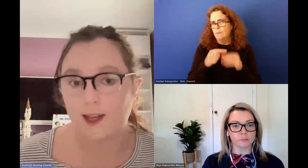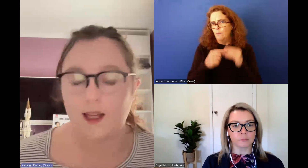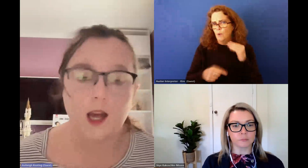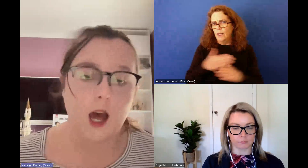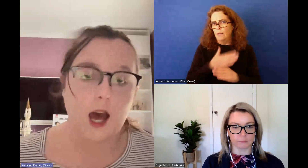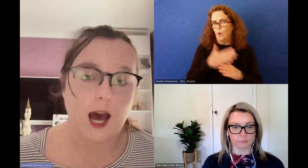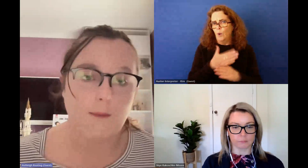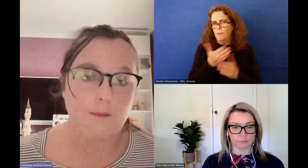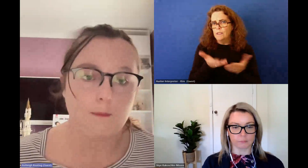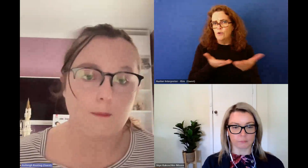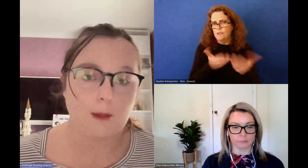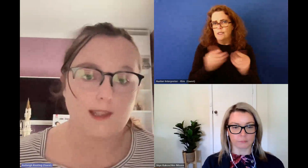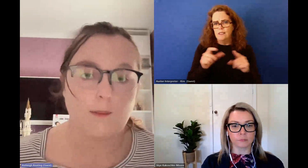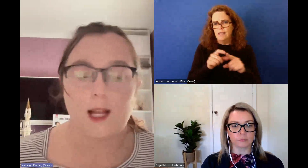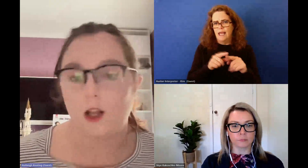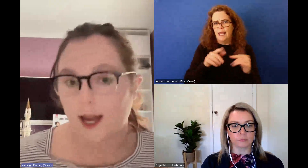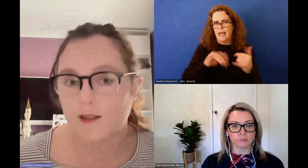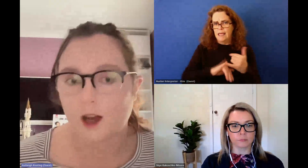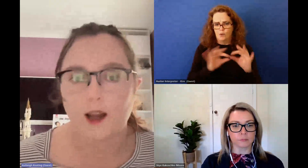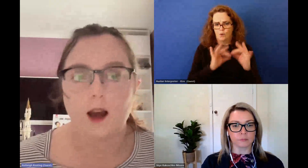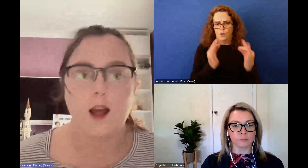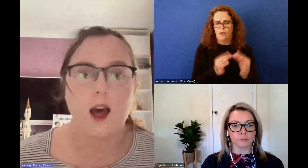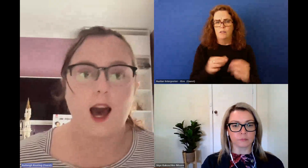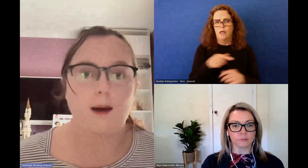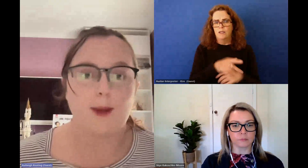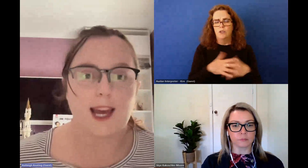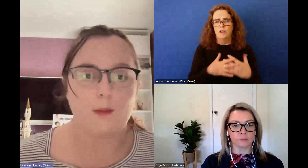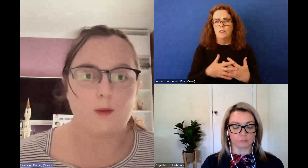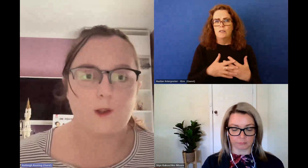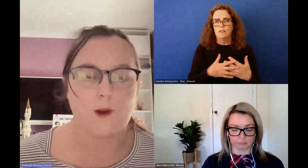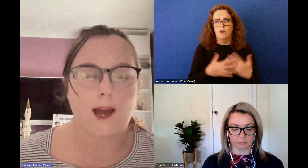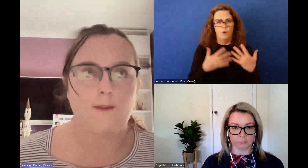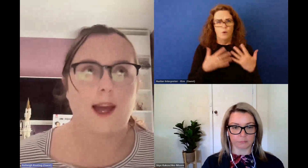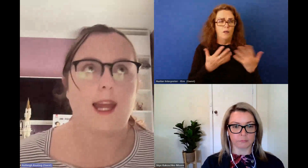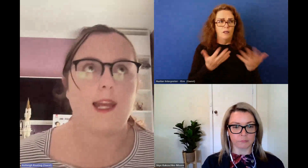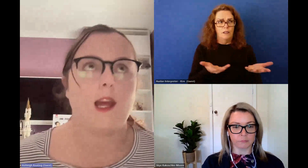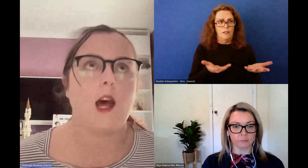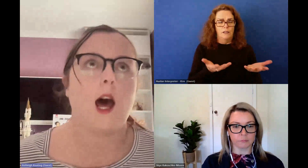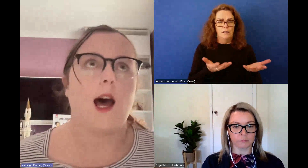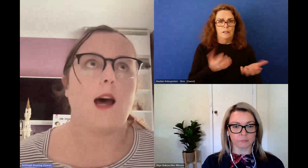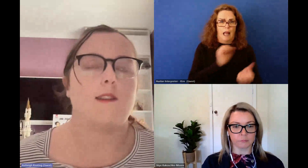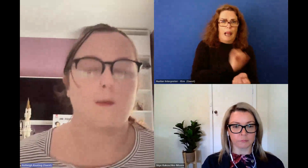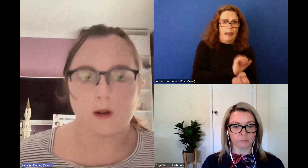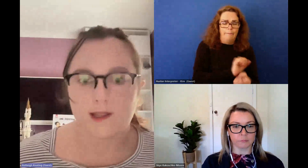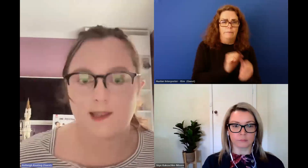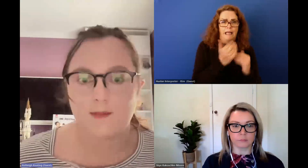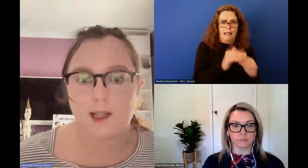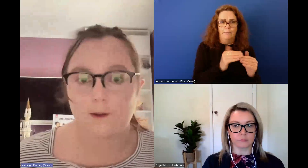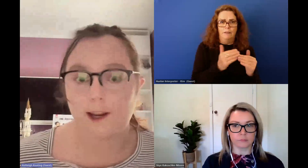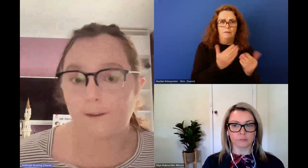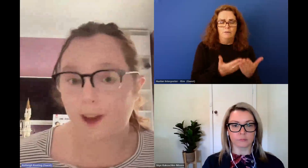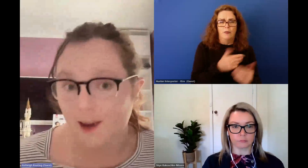having something like CYDA being able to have a support system that's free for